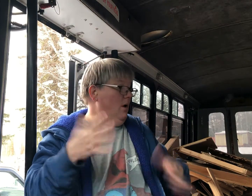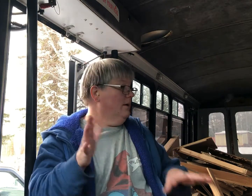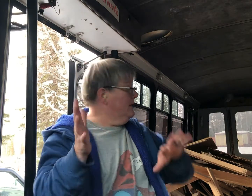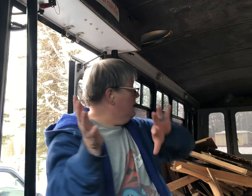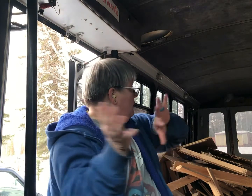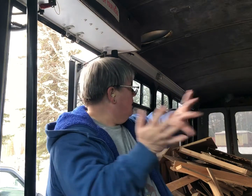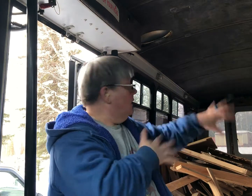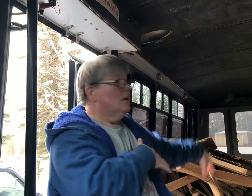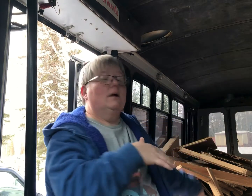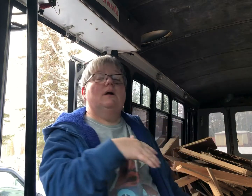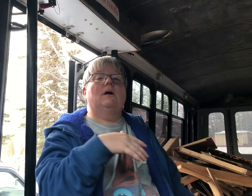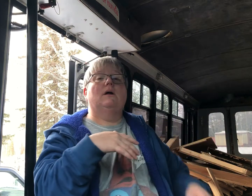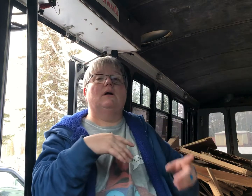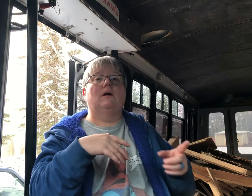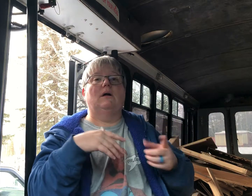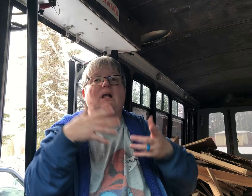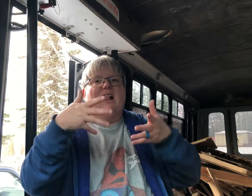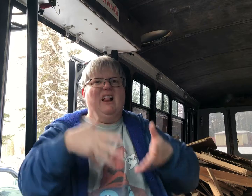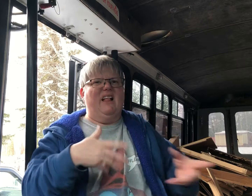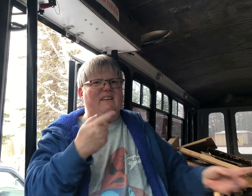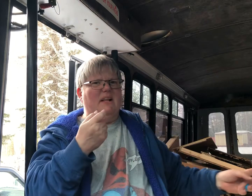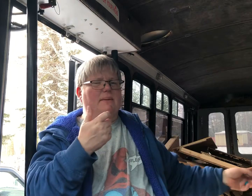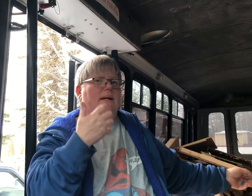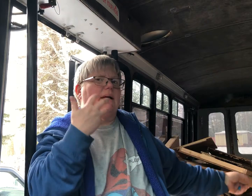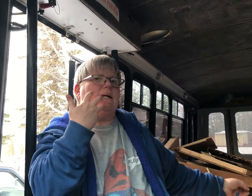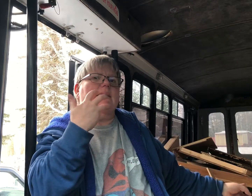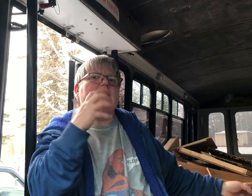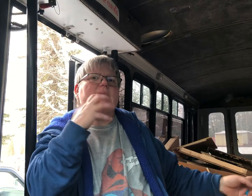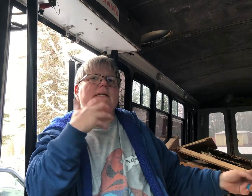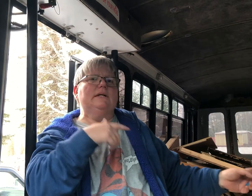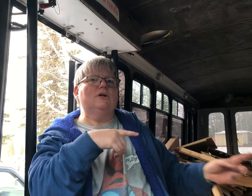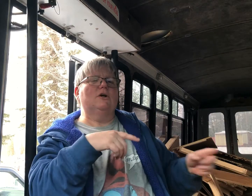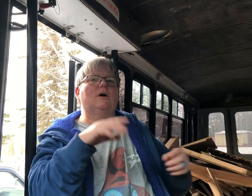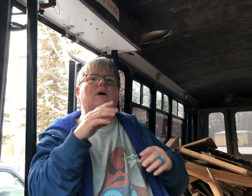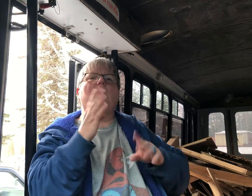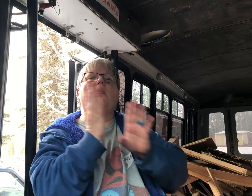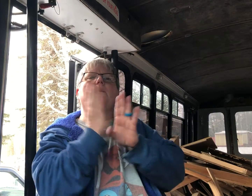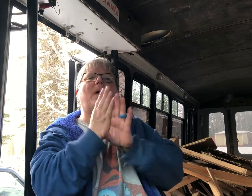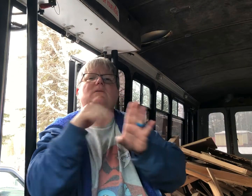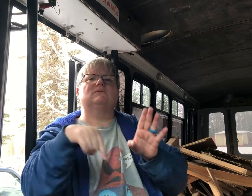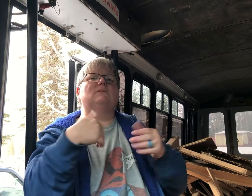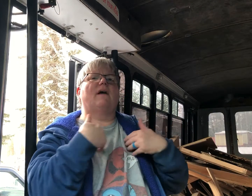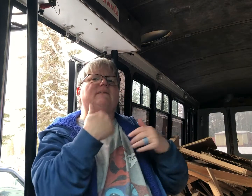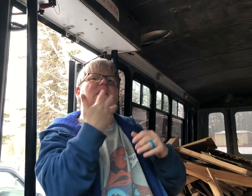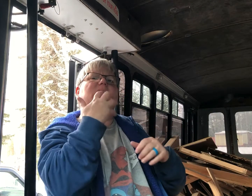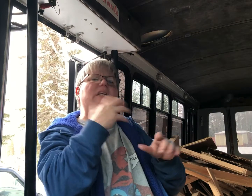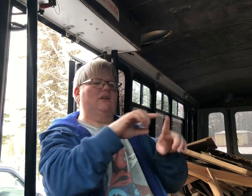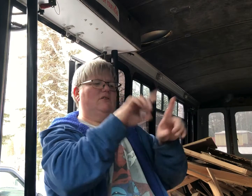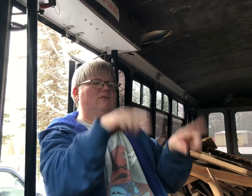So I'm almost finished. I have a little bit left. The heater... the bus has its own heater,